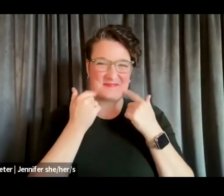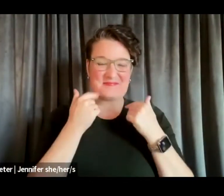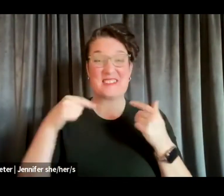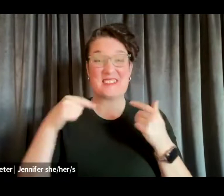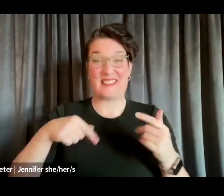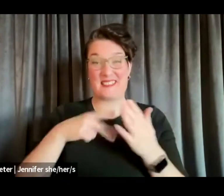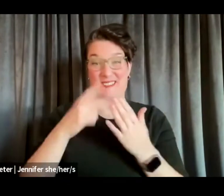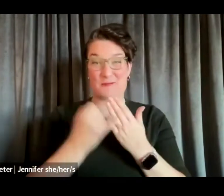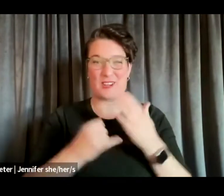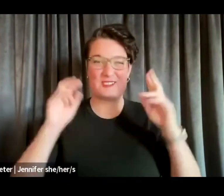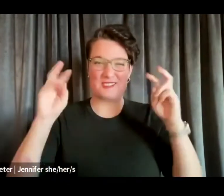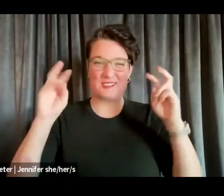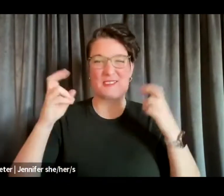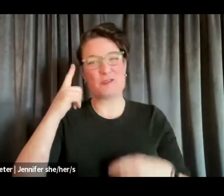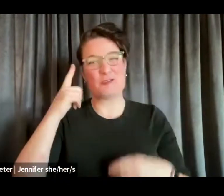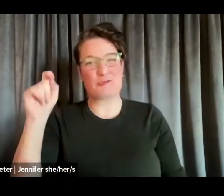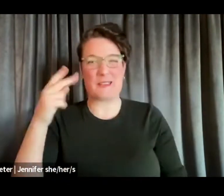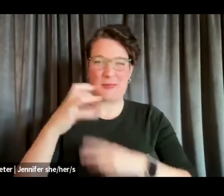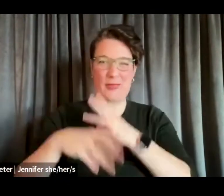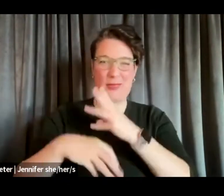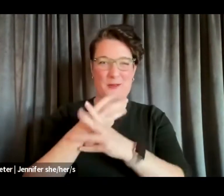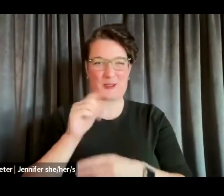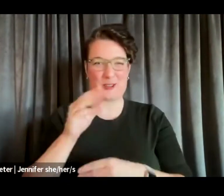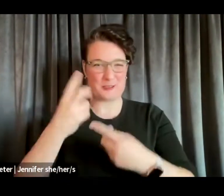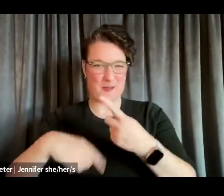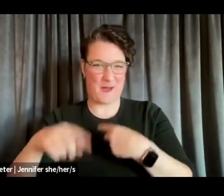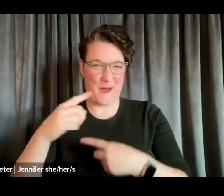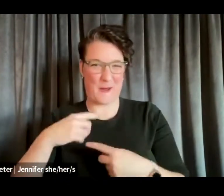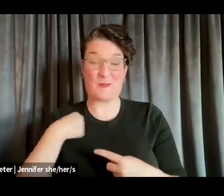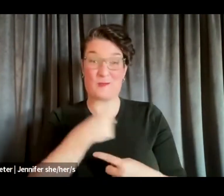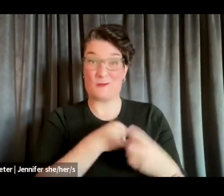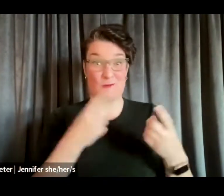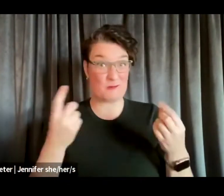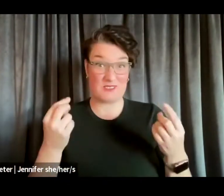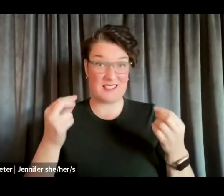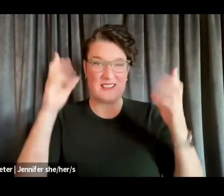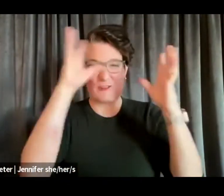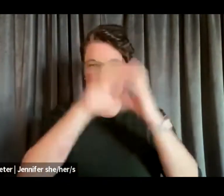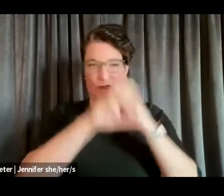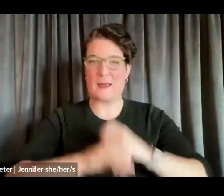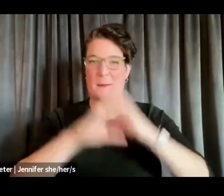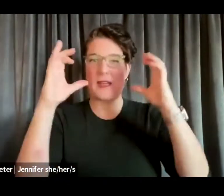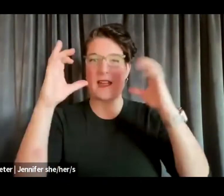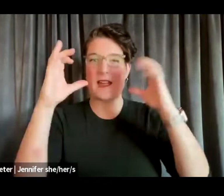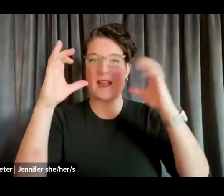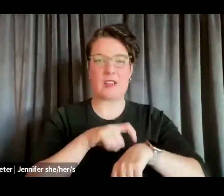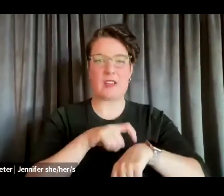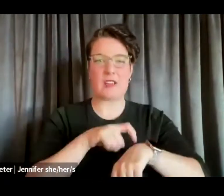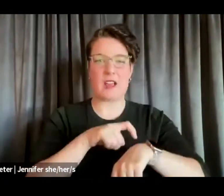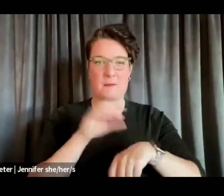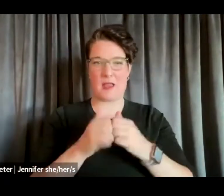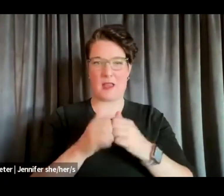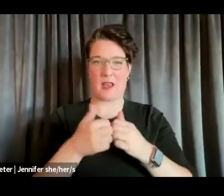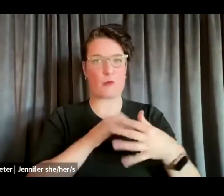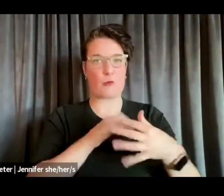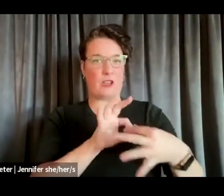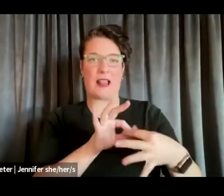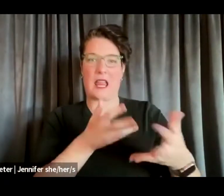Rebekah: This is Dreaming the World to Come , a project where we reimagine time and the ways we relate to it.